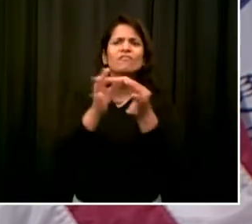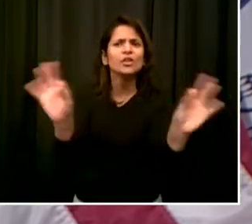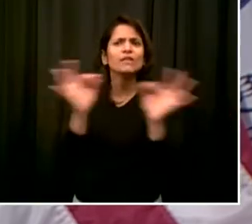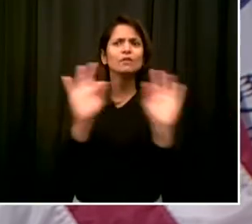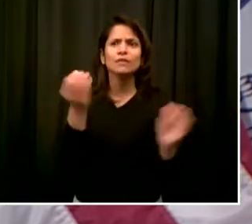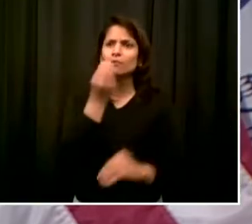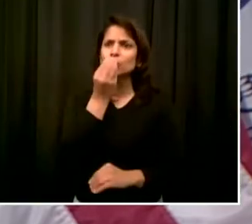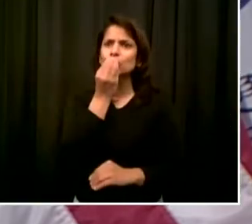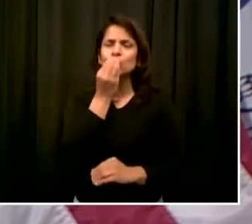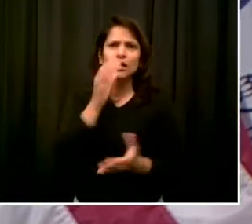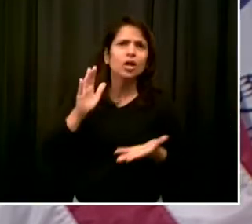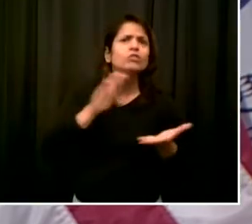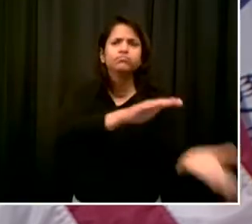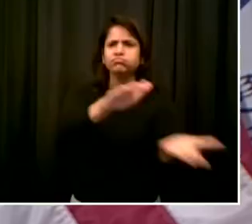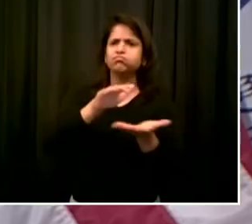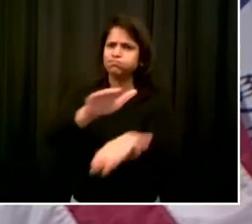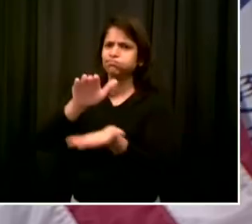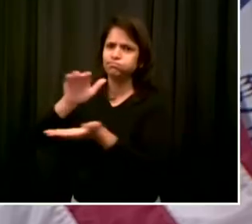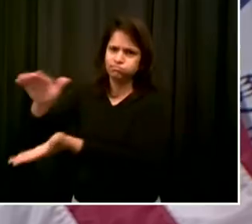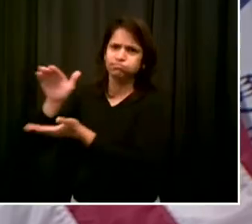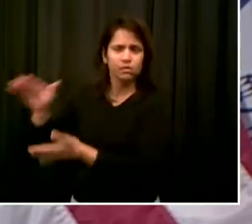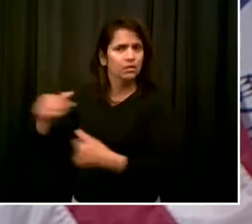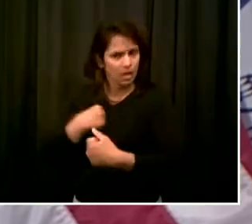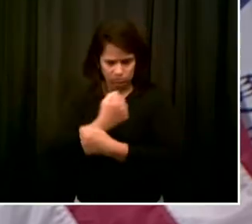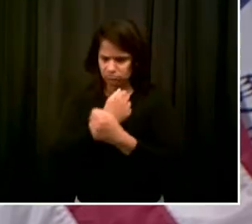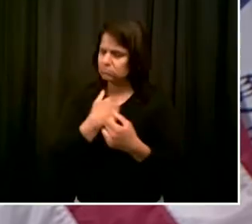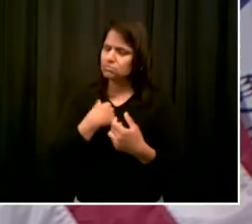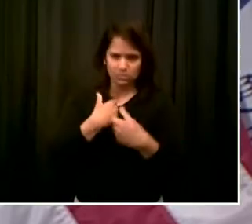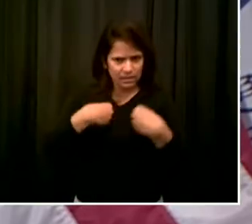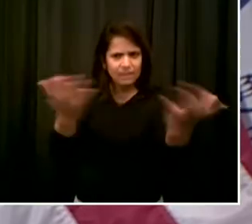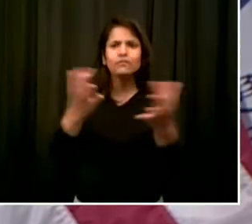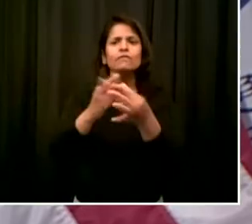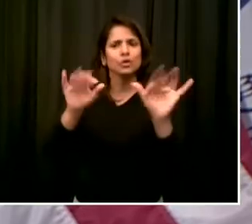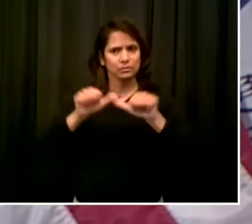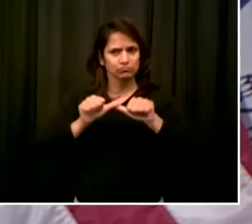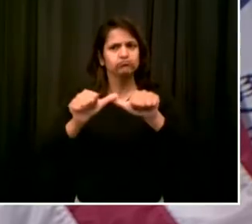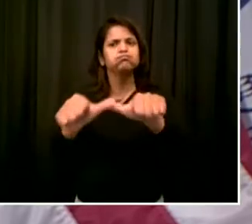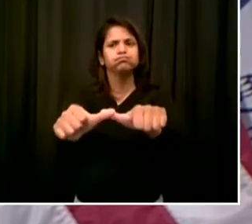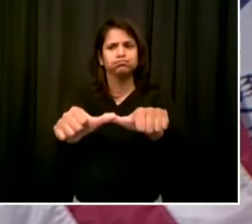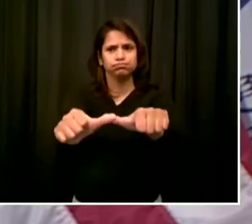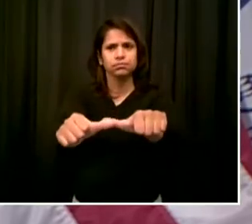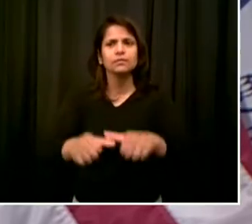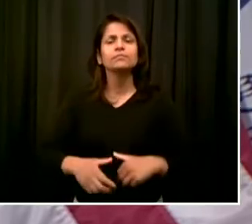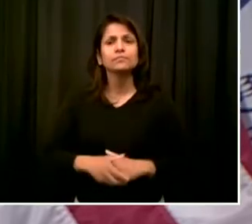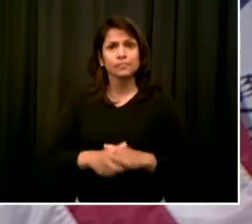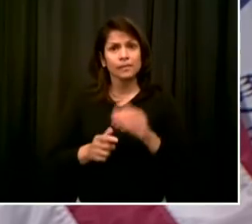TO HELP Ñn>■THEM OUT. WEWL ILDO EVERYTHING WE CAN TO